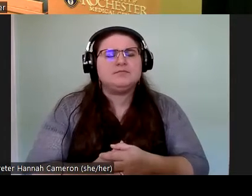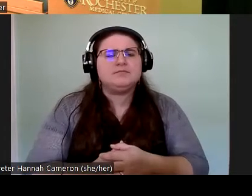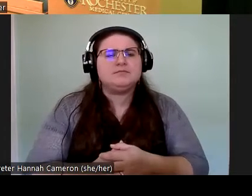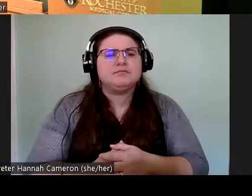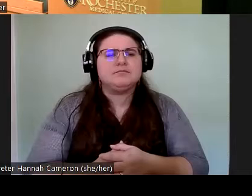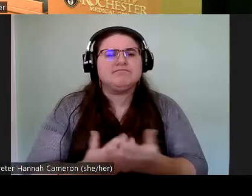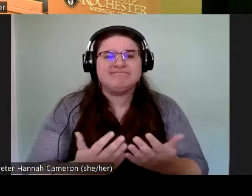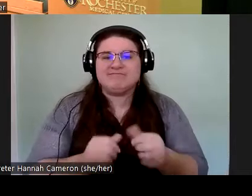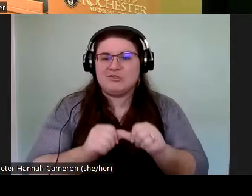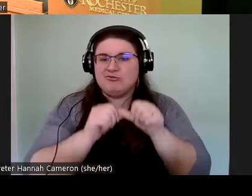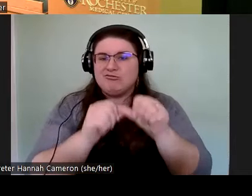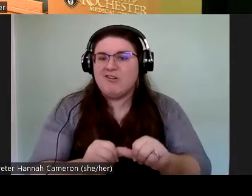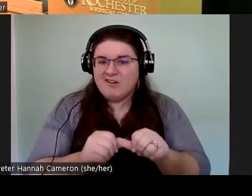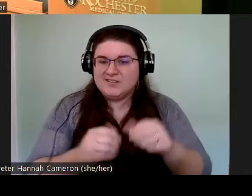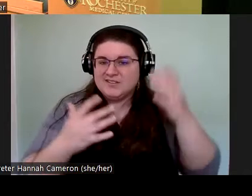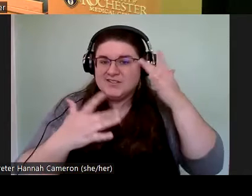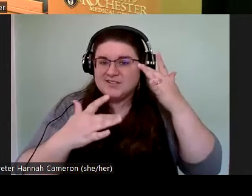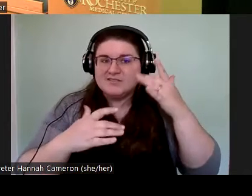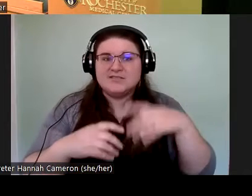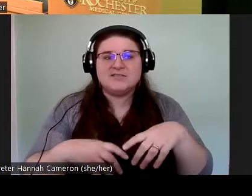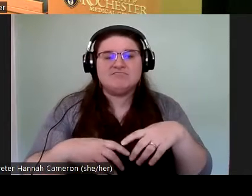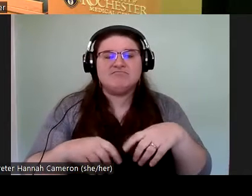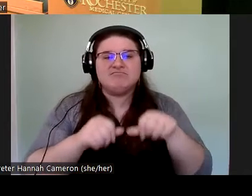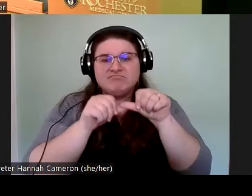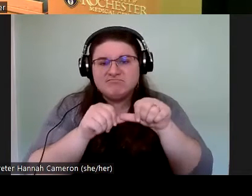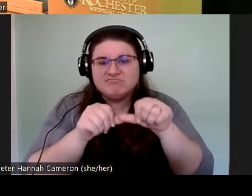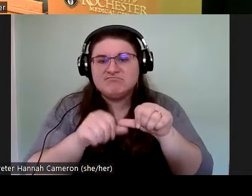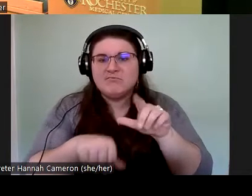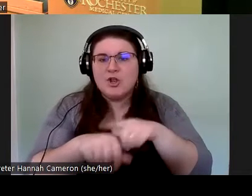you can't get out of your house very well there's not you know Transportation that's accessible and